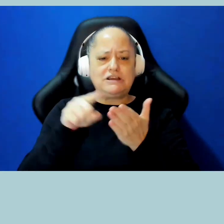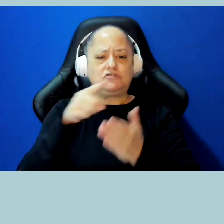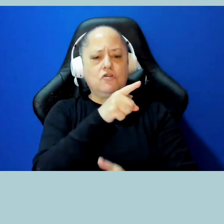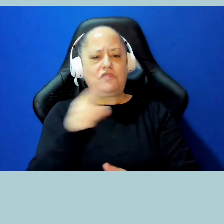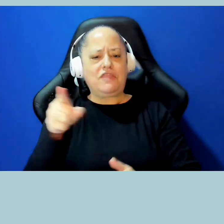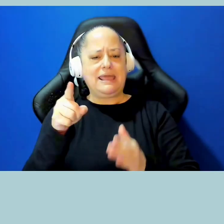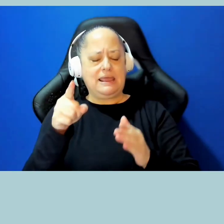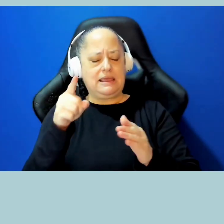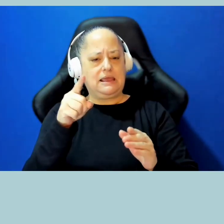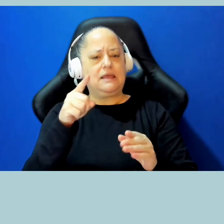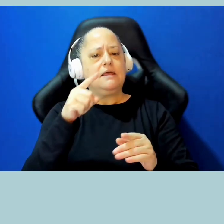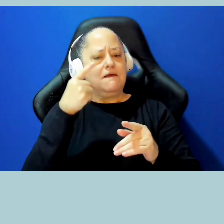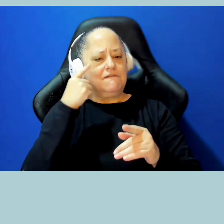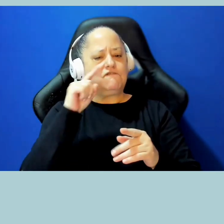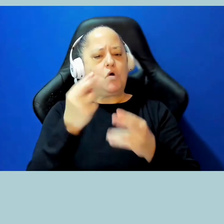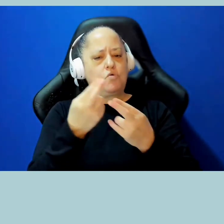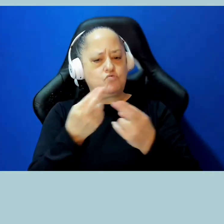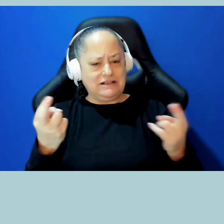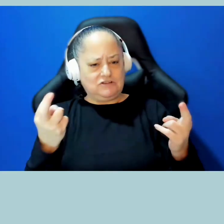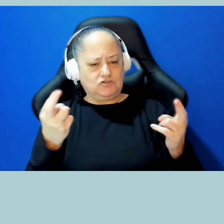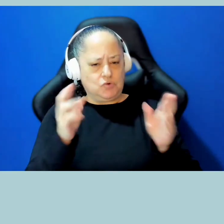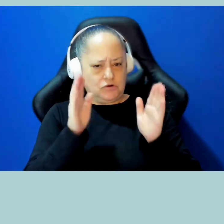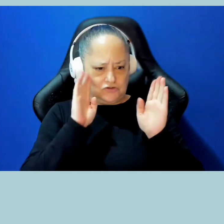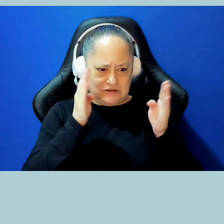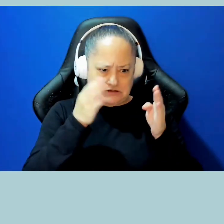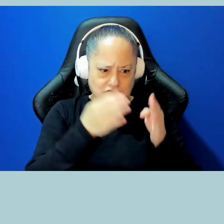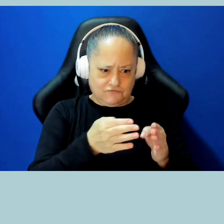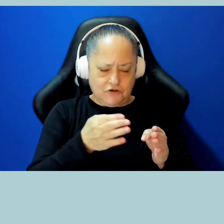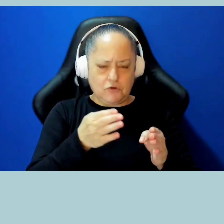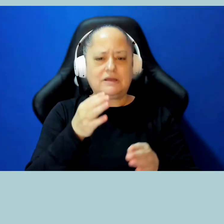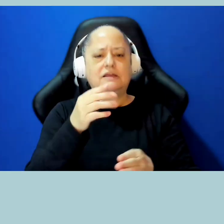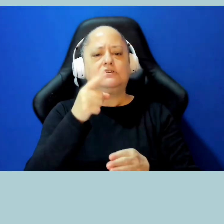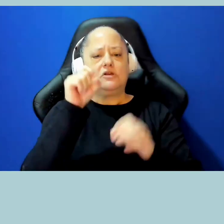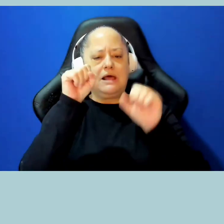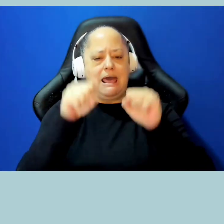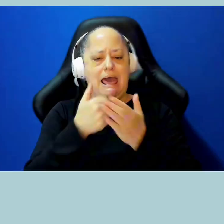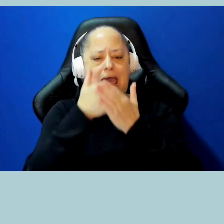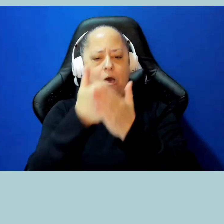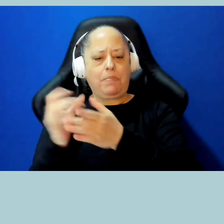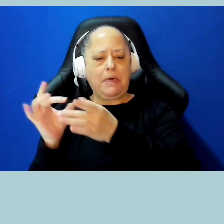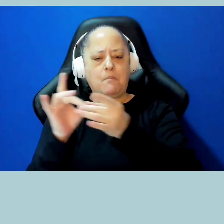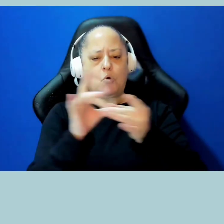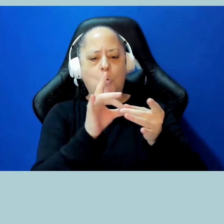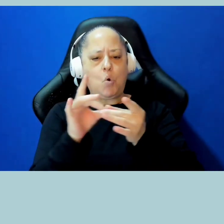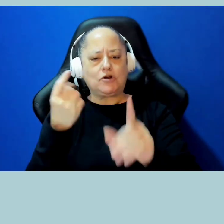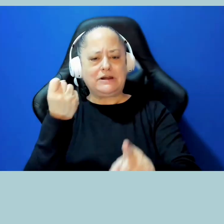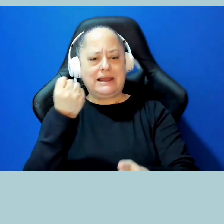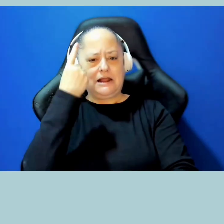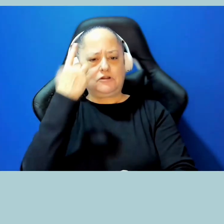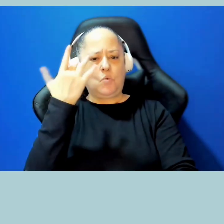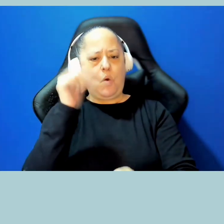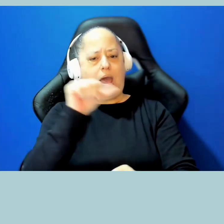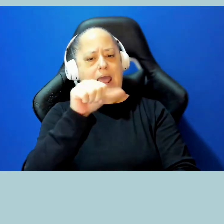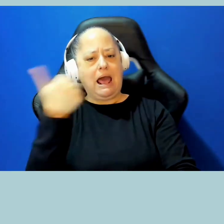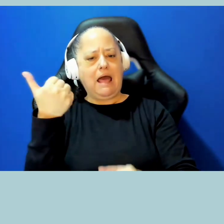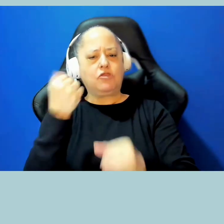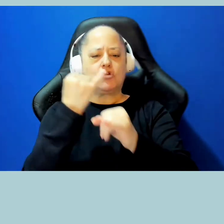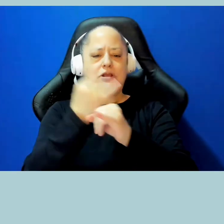resources to, that we could help them coordinate and understand why other institutes are also interested